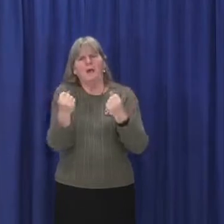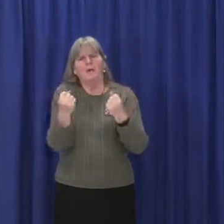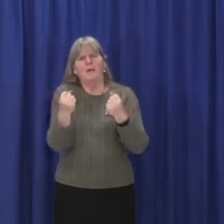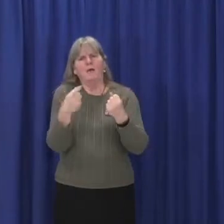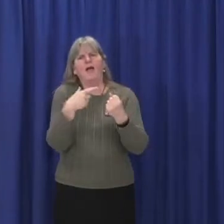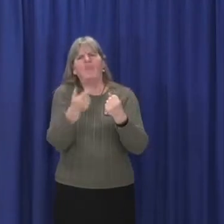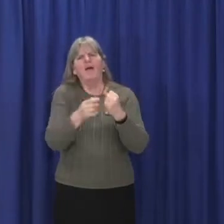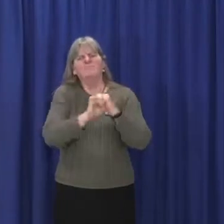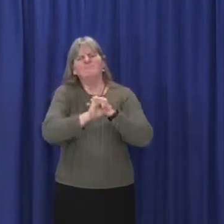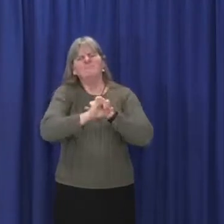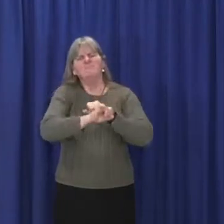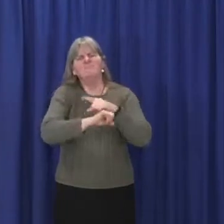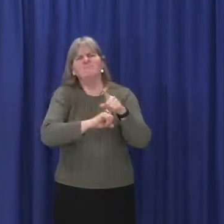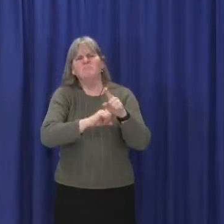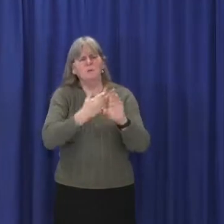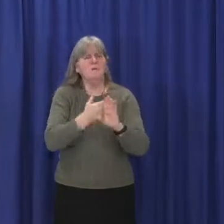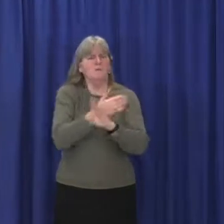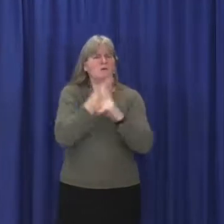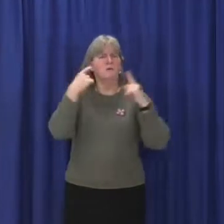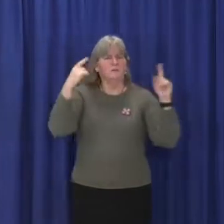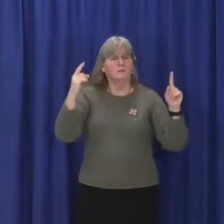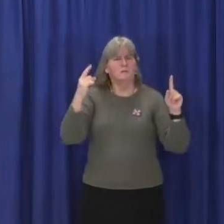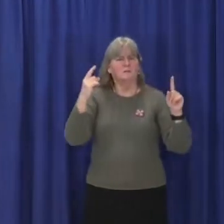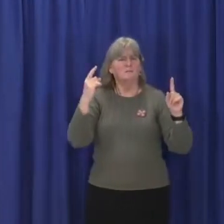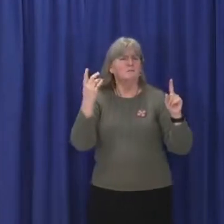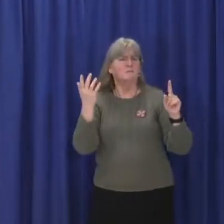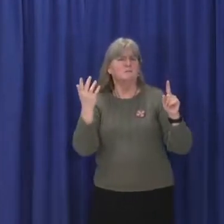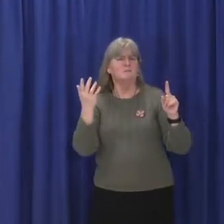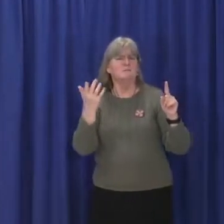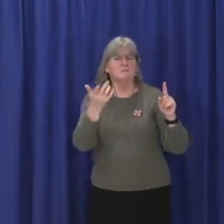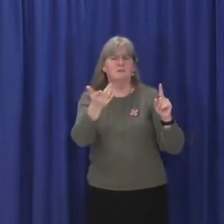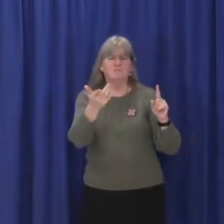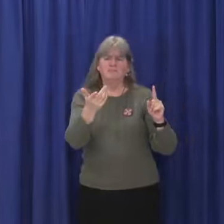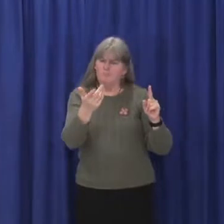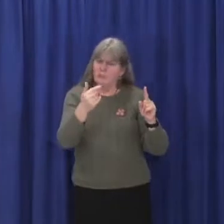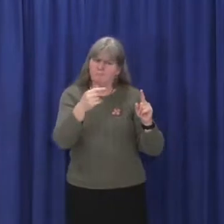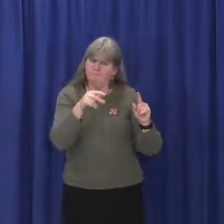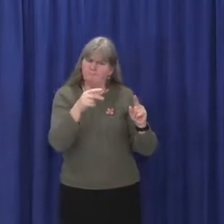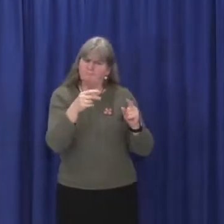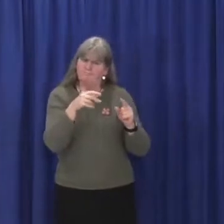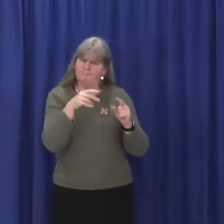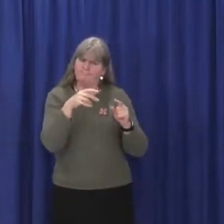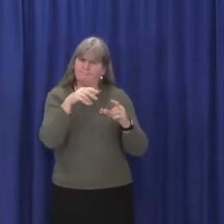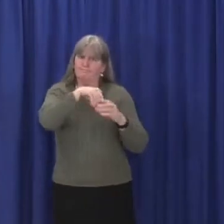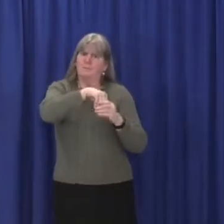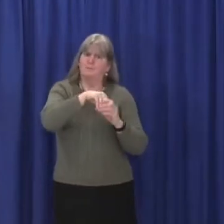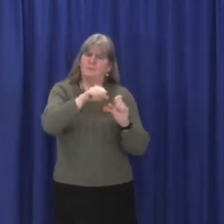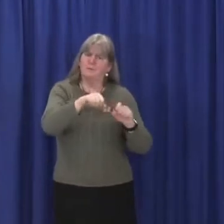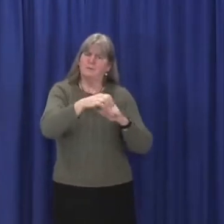it's been really successful, and now, I think more than any other time